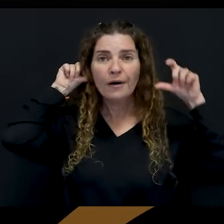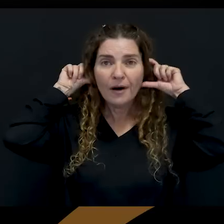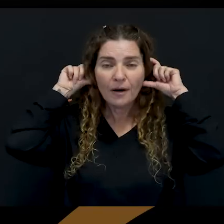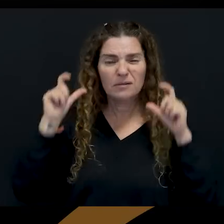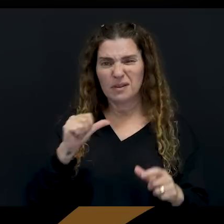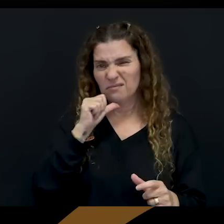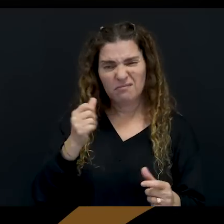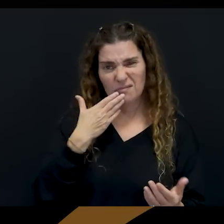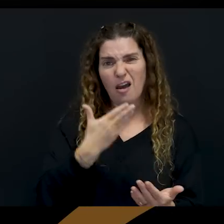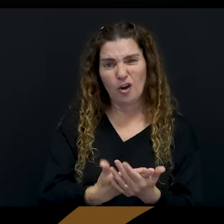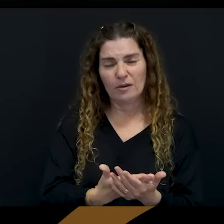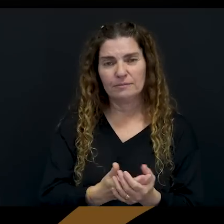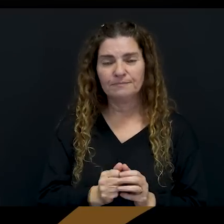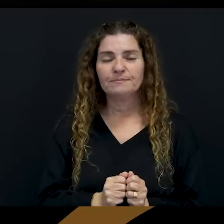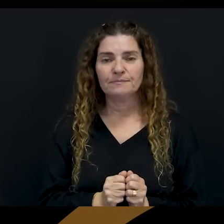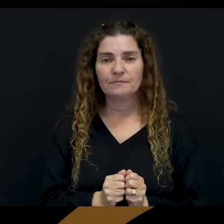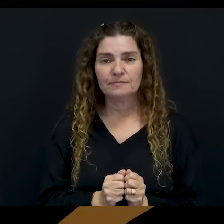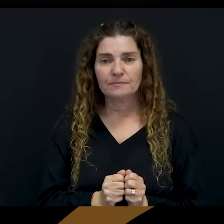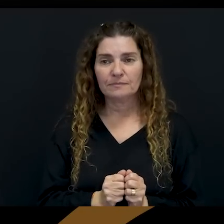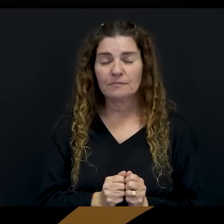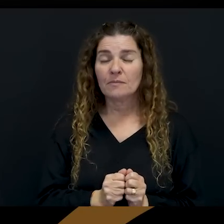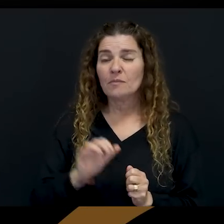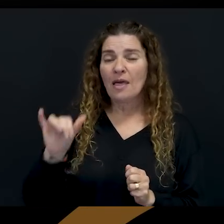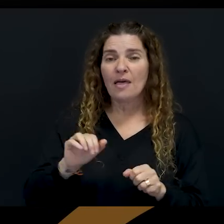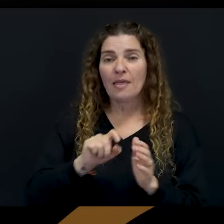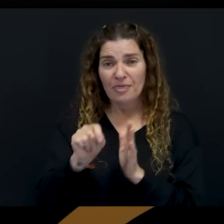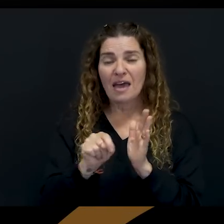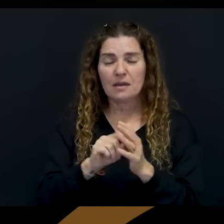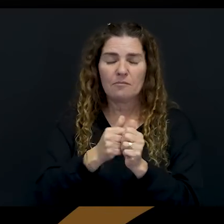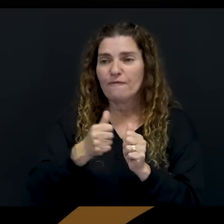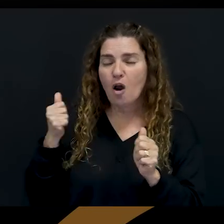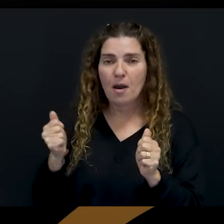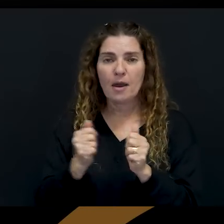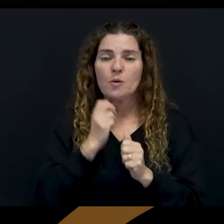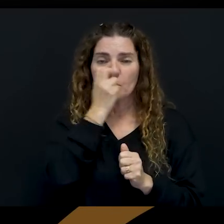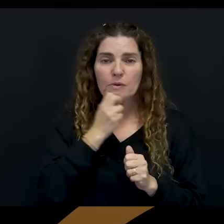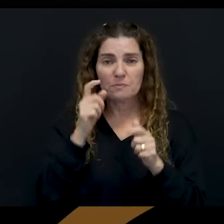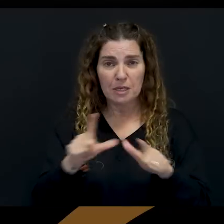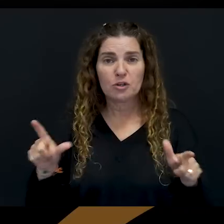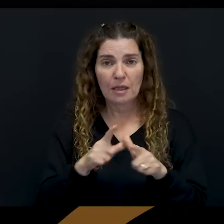It was at this time that I had gotten so far behind in my speech and language development that a doctor told my parents